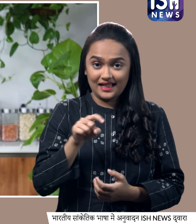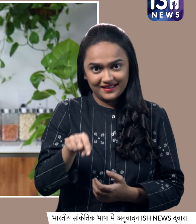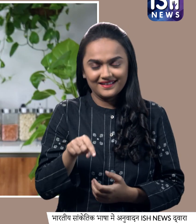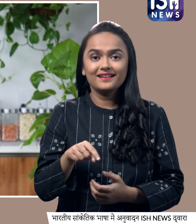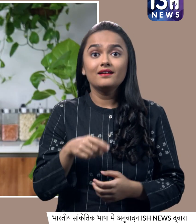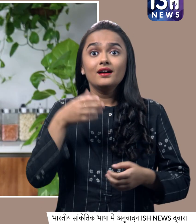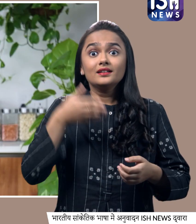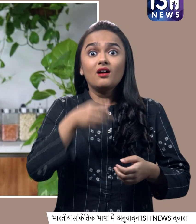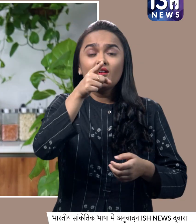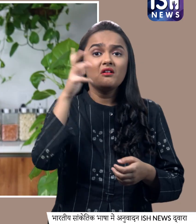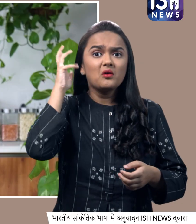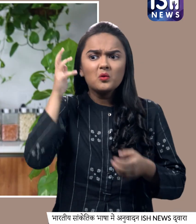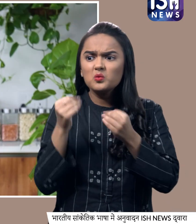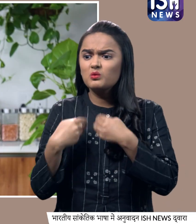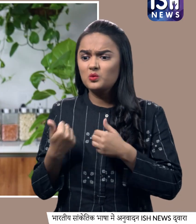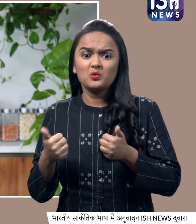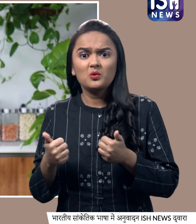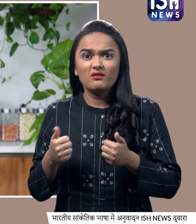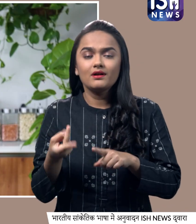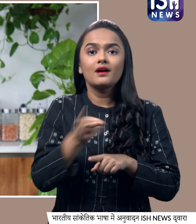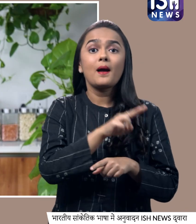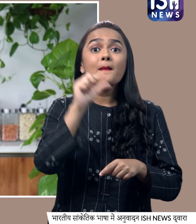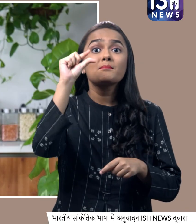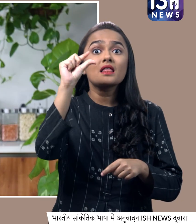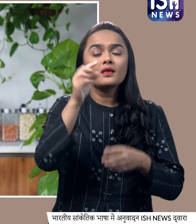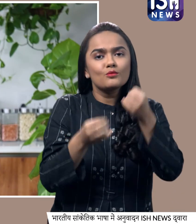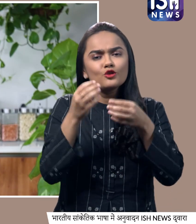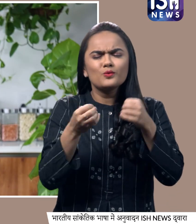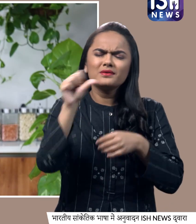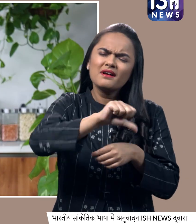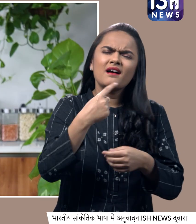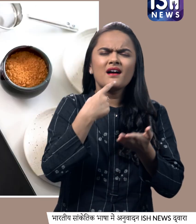If you don't have coconut milk, you can use almond milk instead